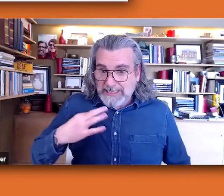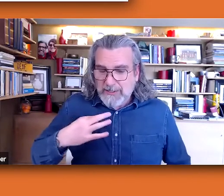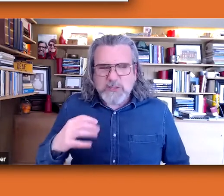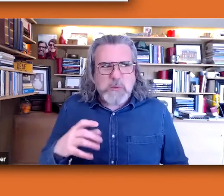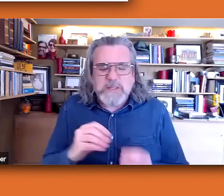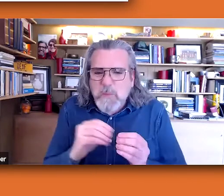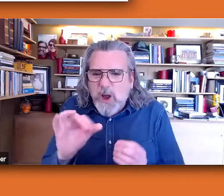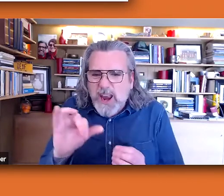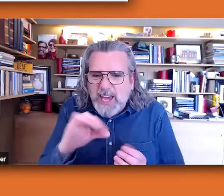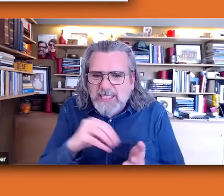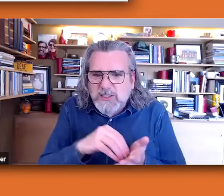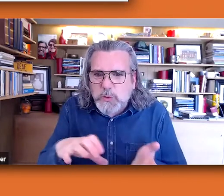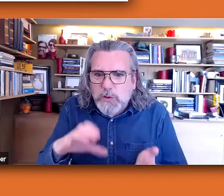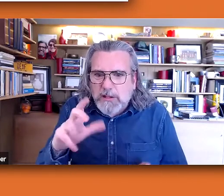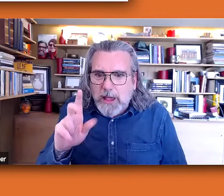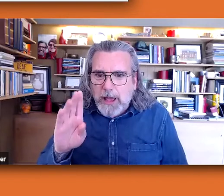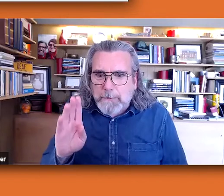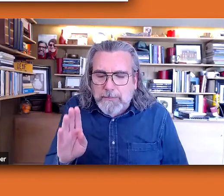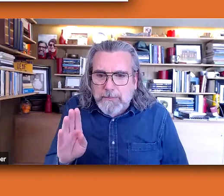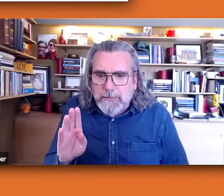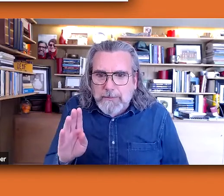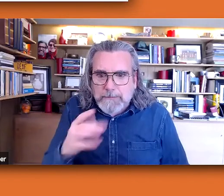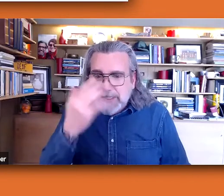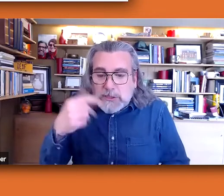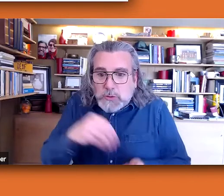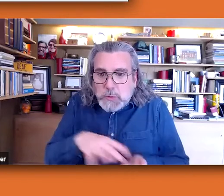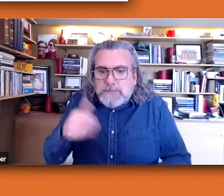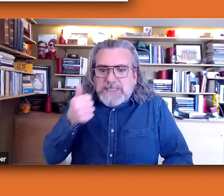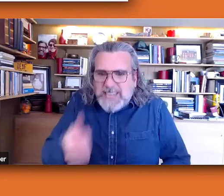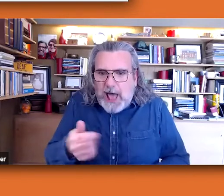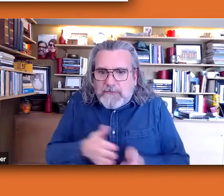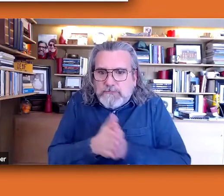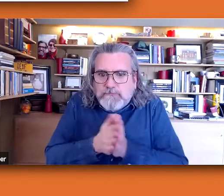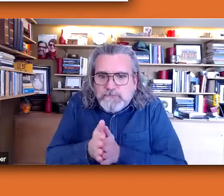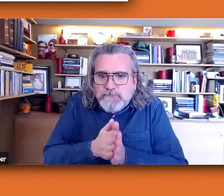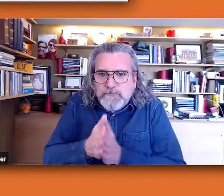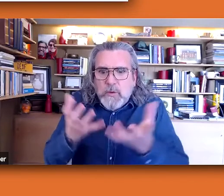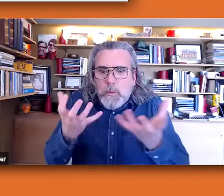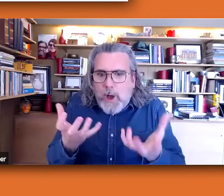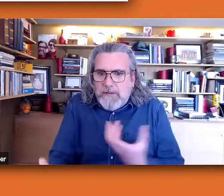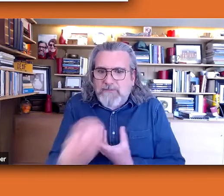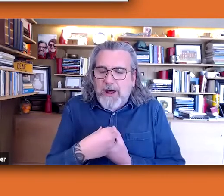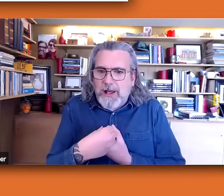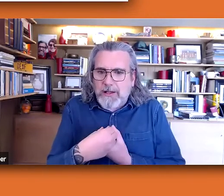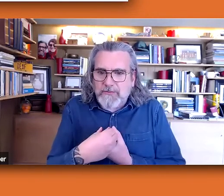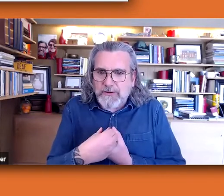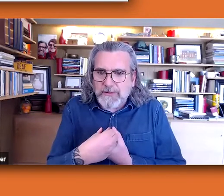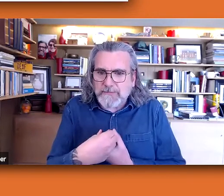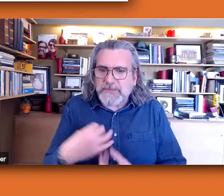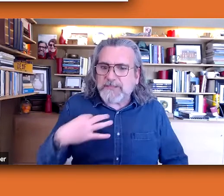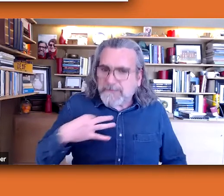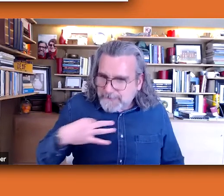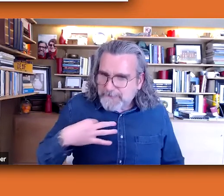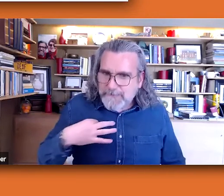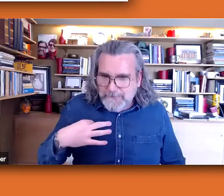That's not allowed anymore. We have to pay everyone. But back then, it was almost like a student club. The students who worked with me were so interested